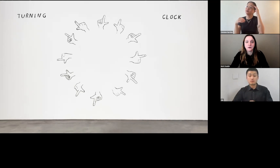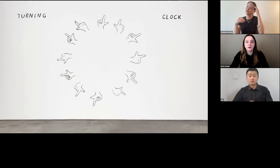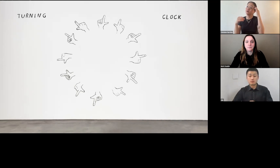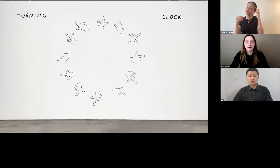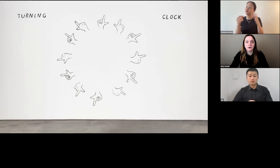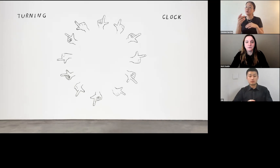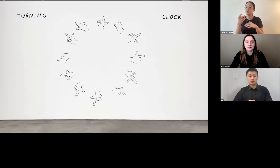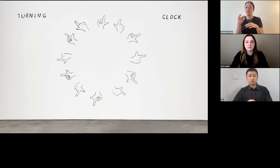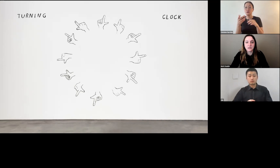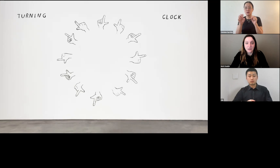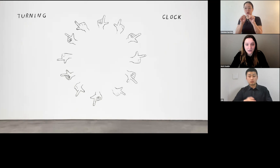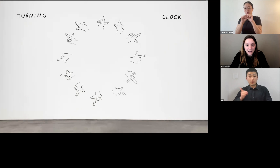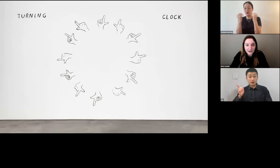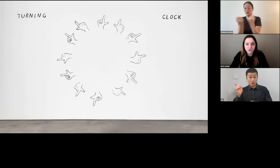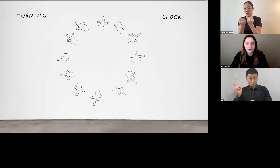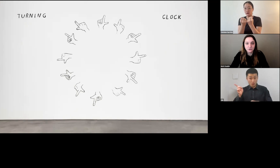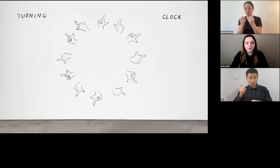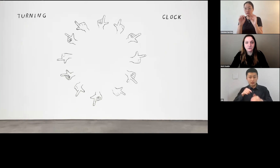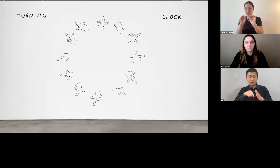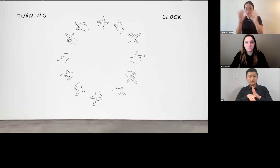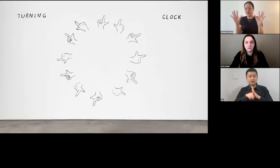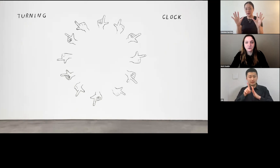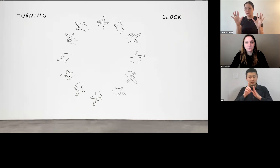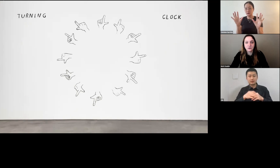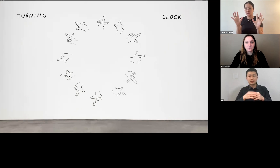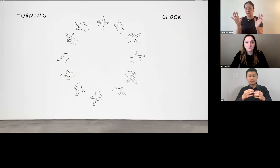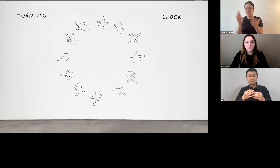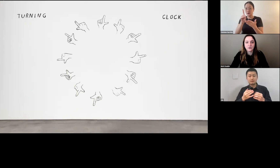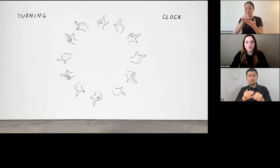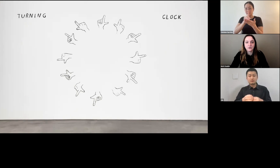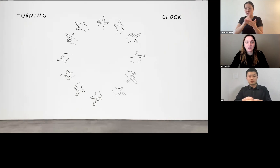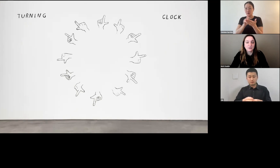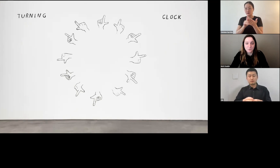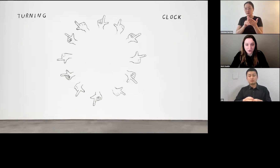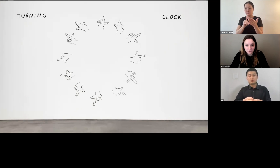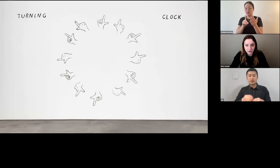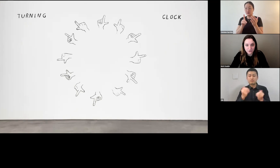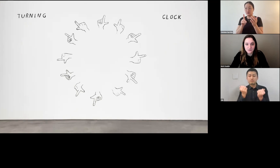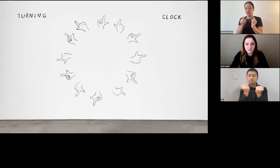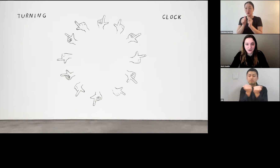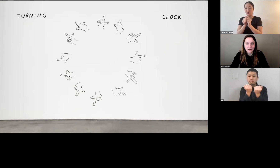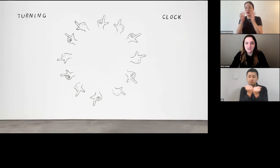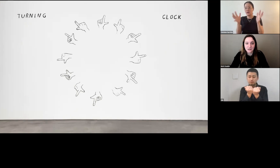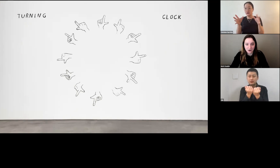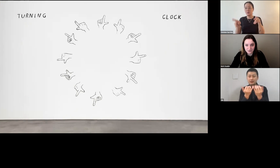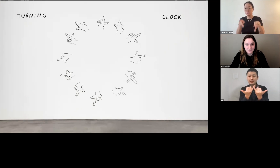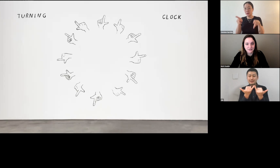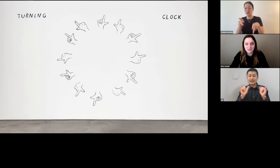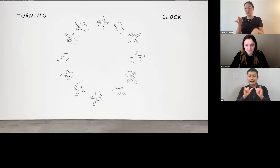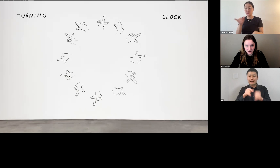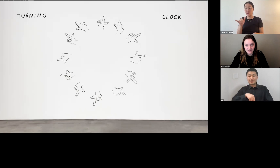about taking action. As we all know, society is obviously designed